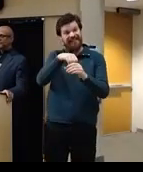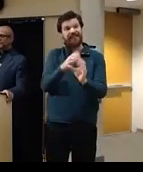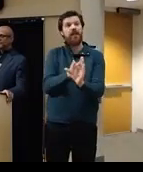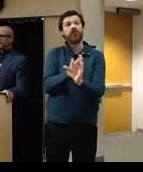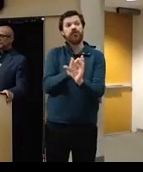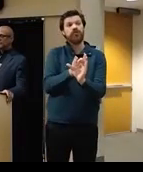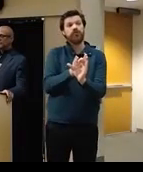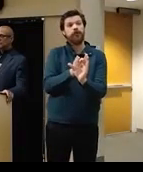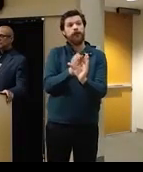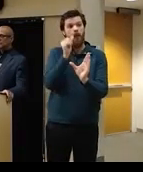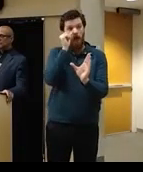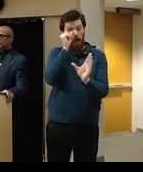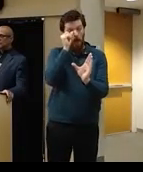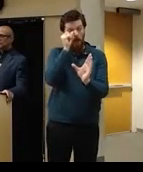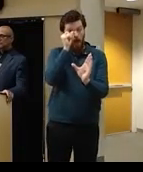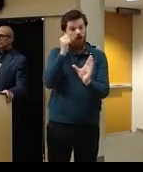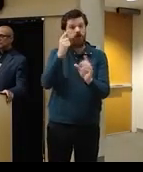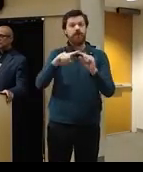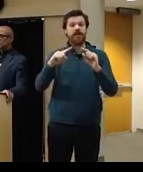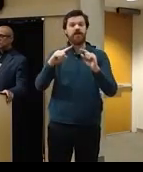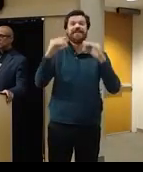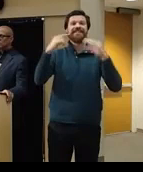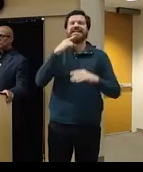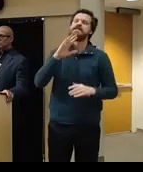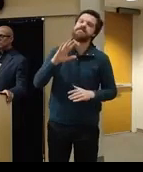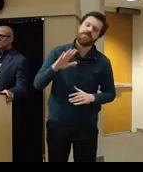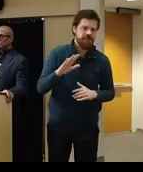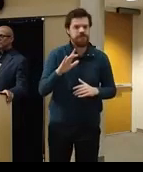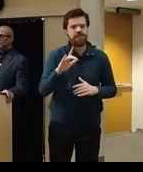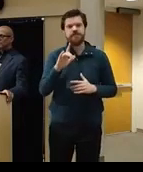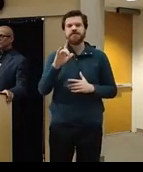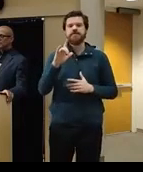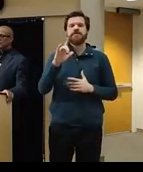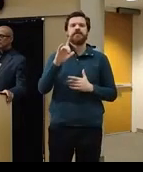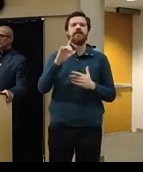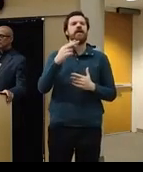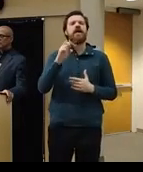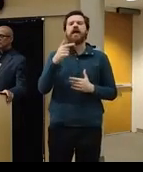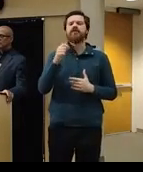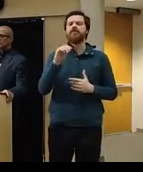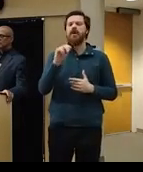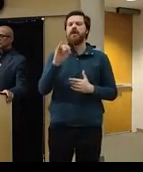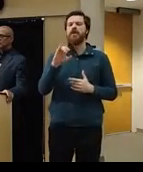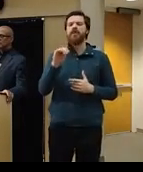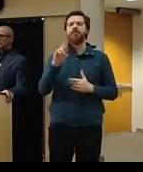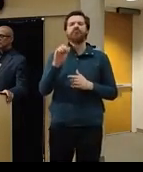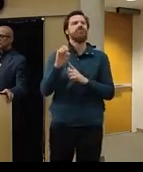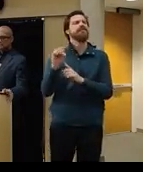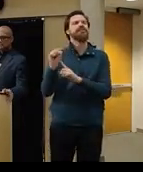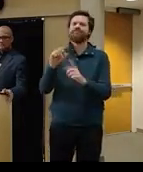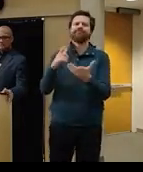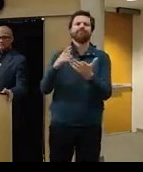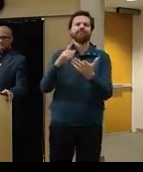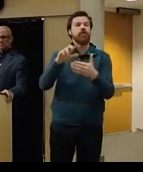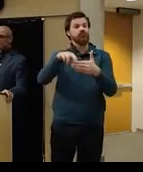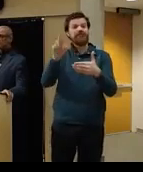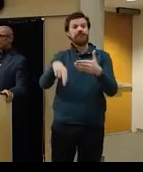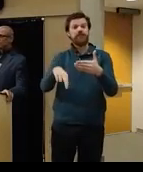they're teaching the same hegemonic morass of information as a result then you're turning out